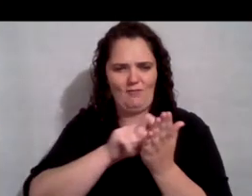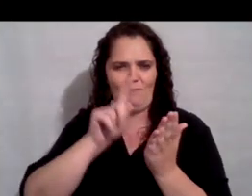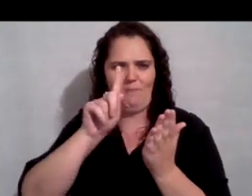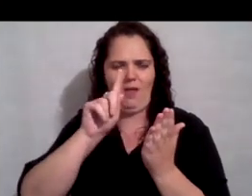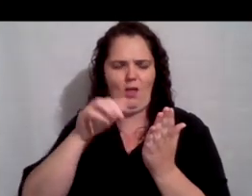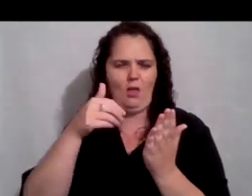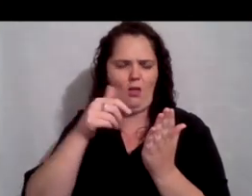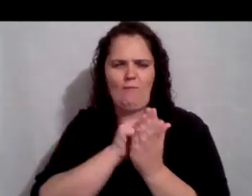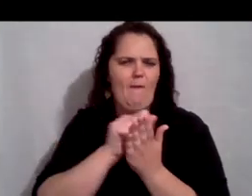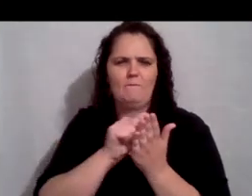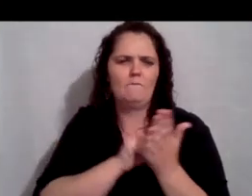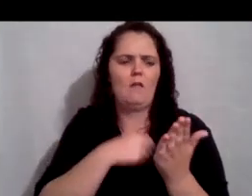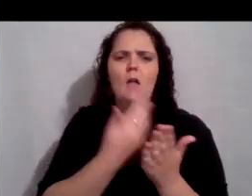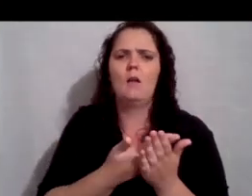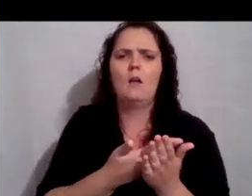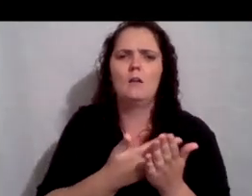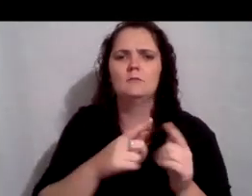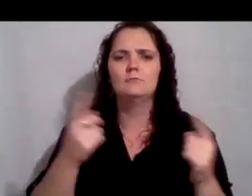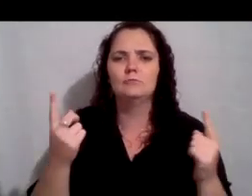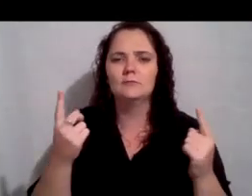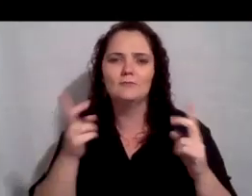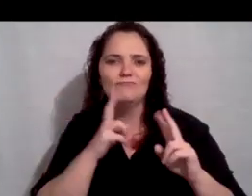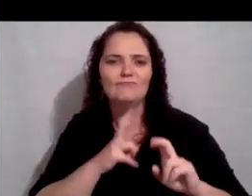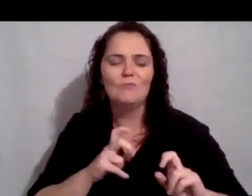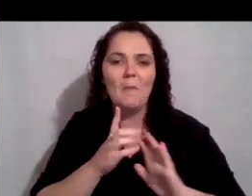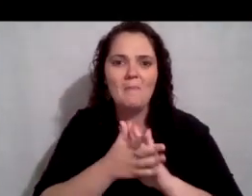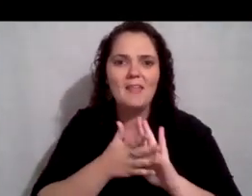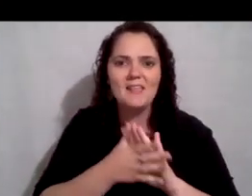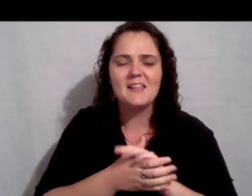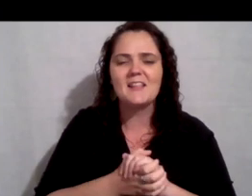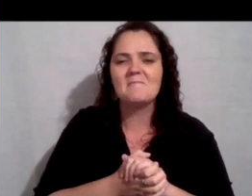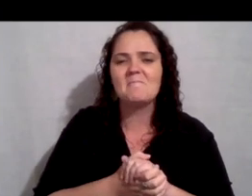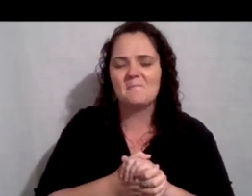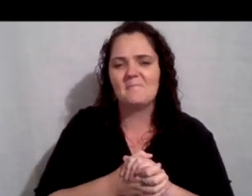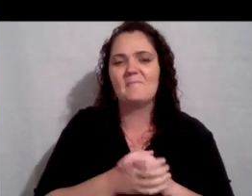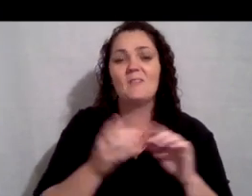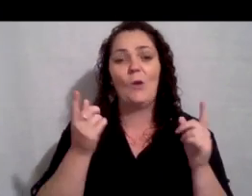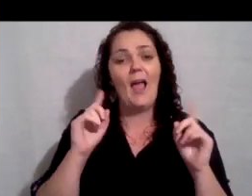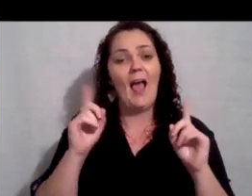that text at the end and so we think about that now as a contemporary strategy where you're not just looking at the